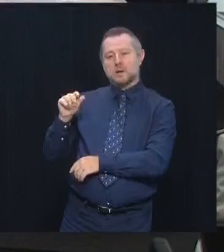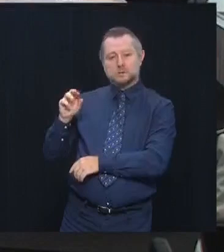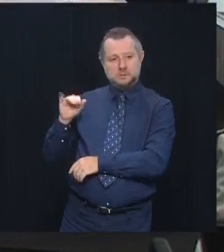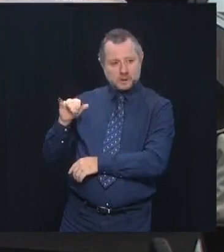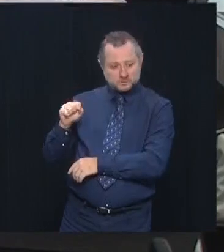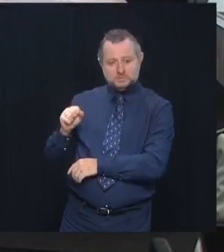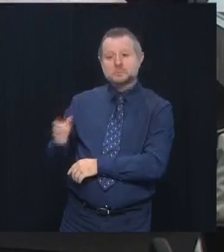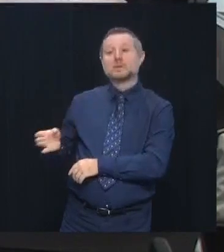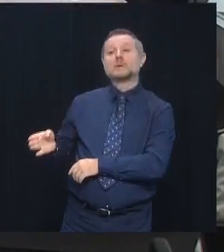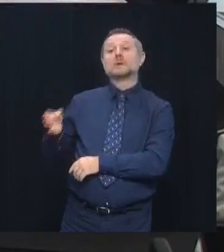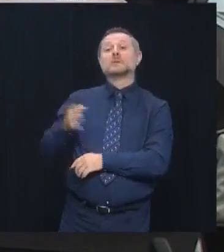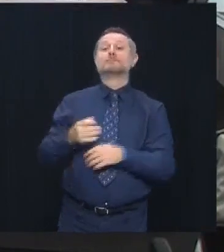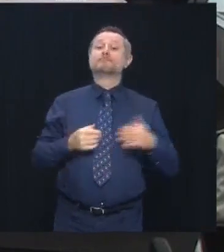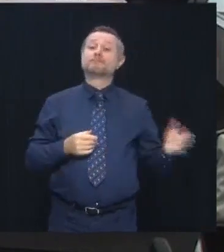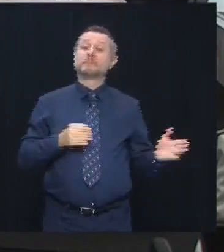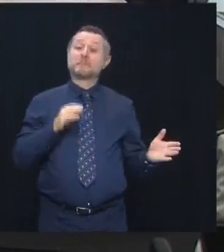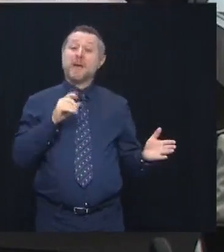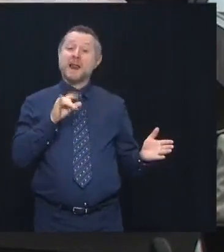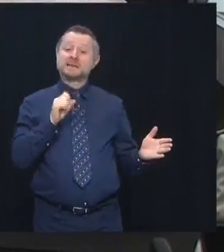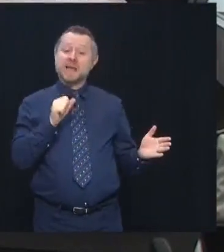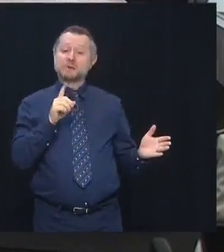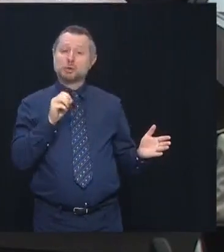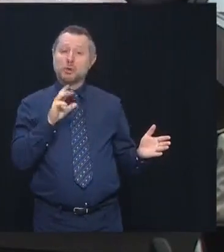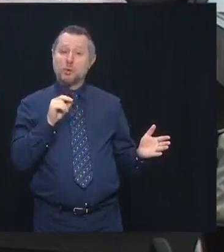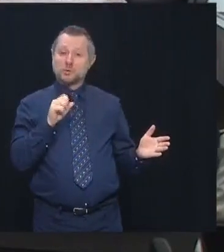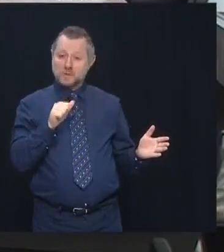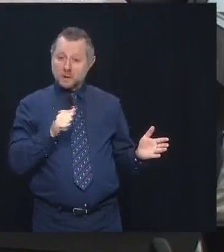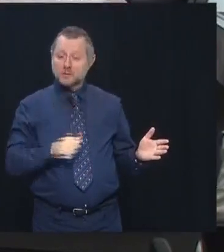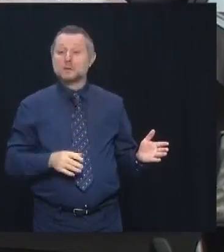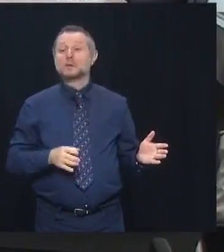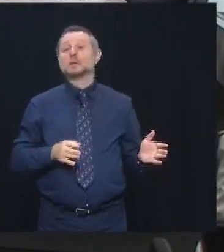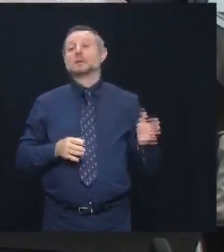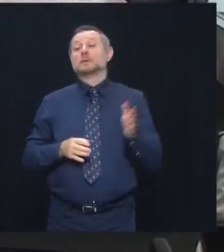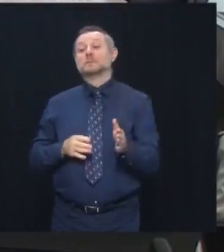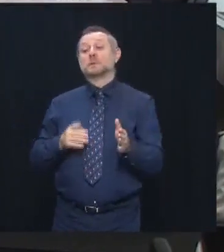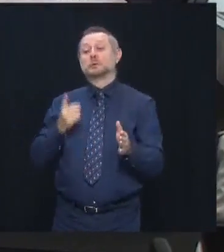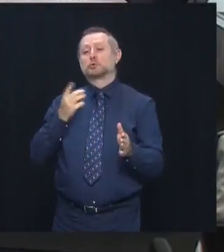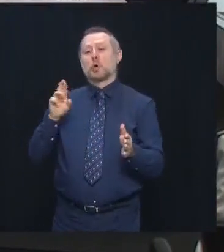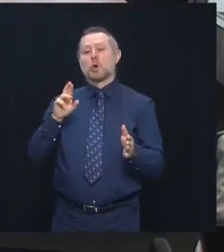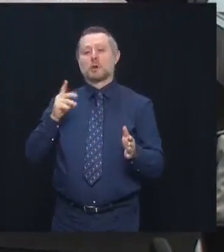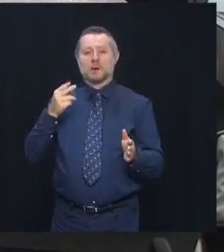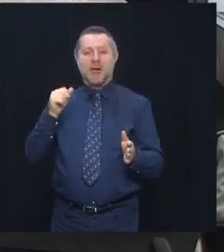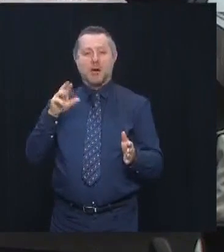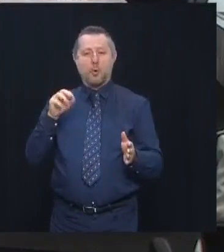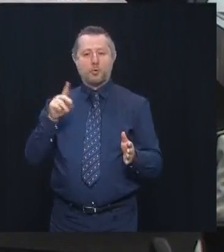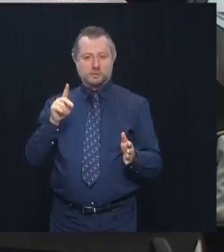THAT'S THE REASON FOR THE DELAY. MR. GARETH RHODES TO HIS LEFT,